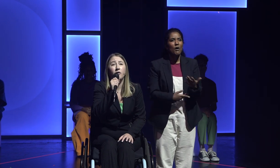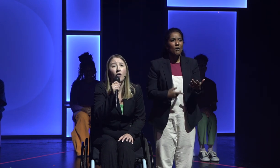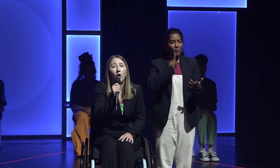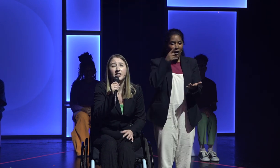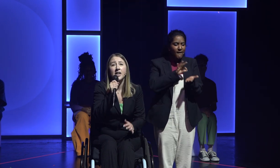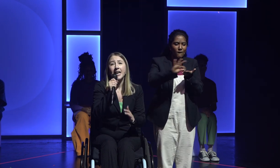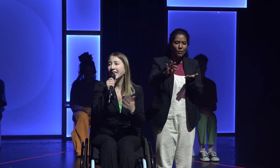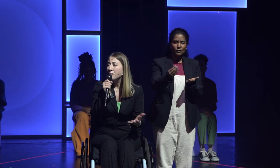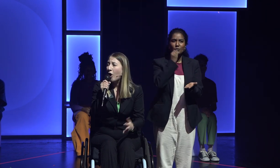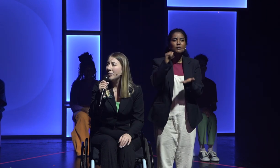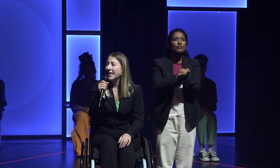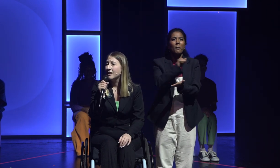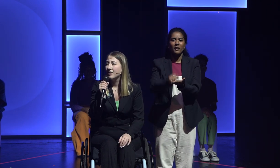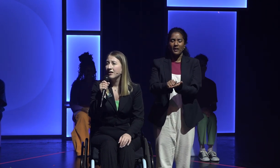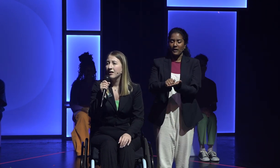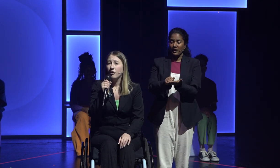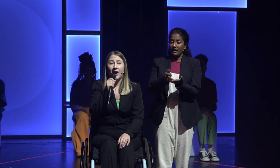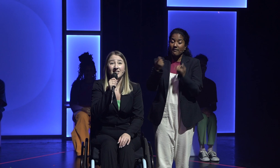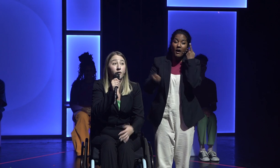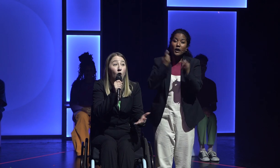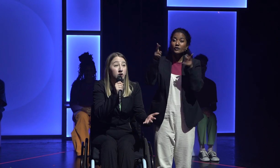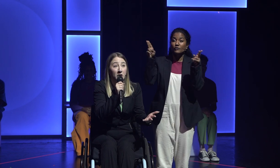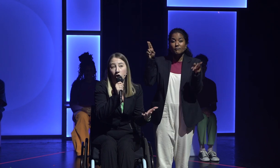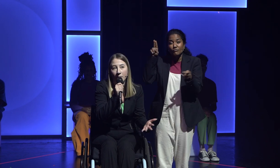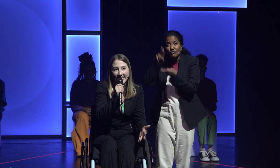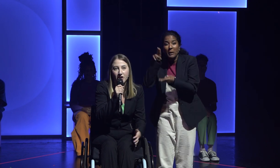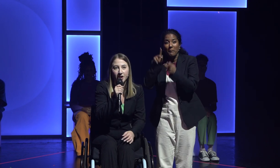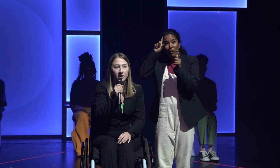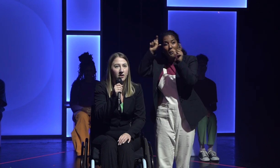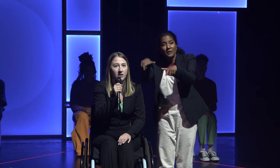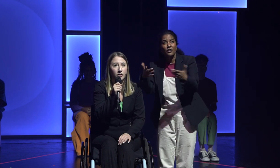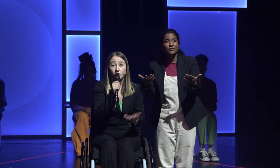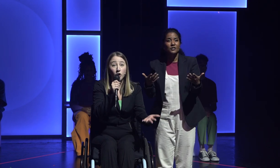can't afford to eat properly. Find affordable accommodation. Struggle with